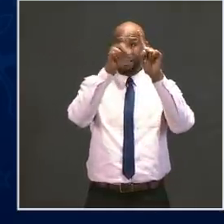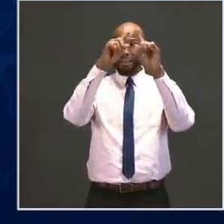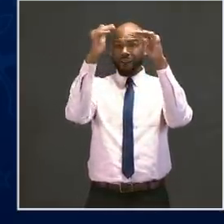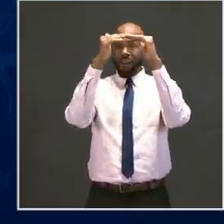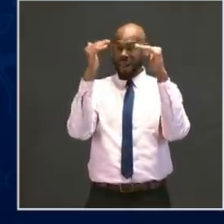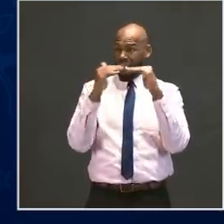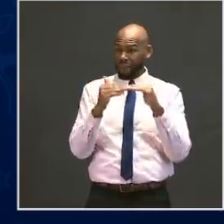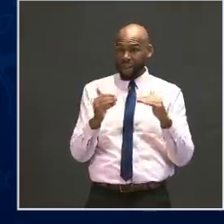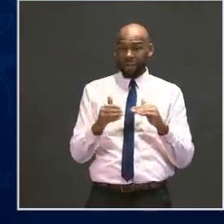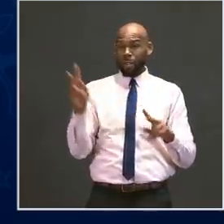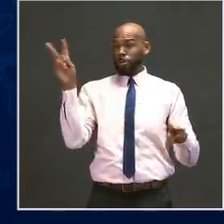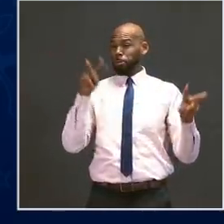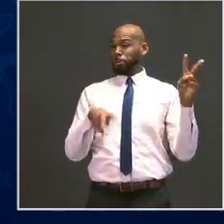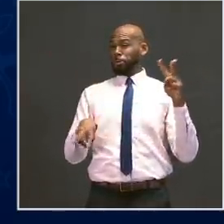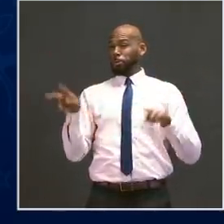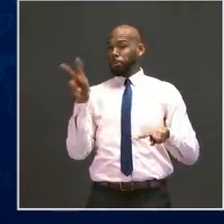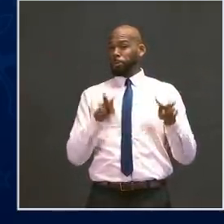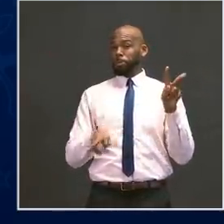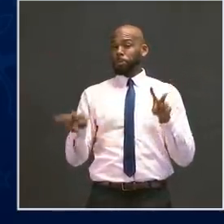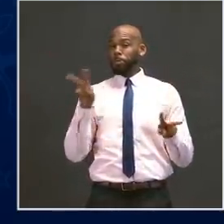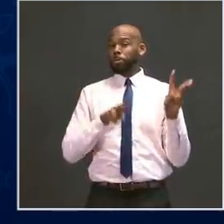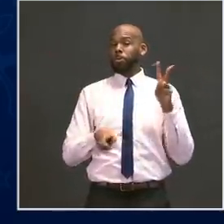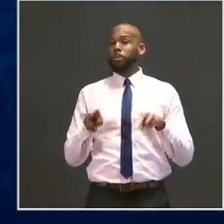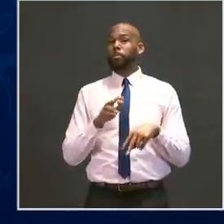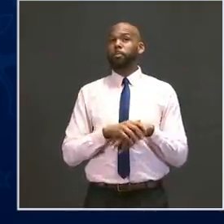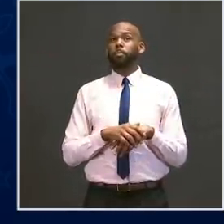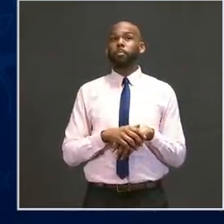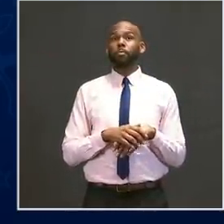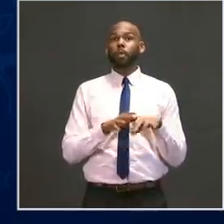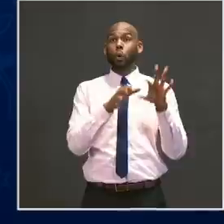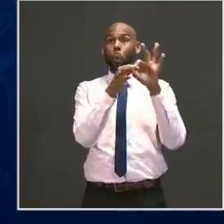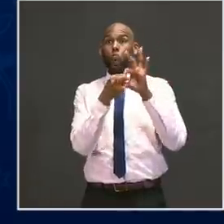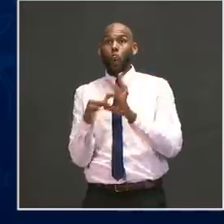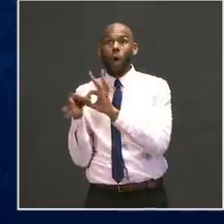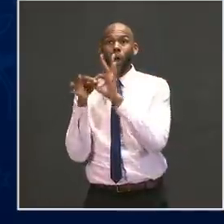certainly the issue of coordination and working together,